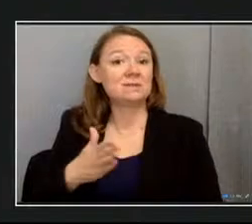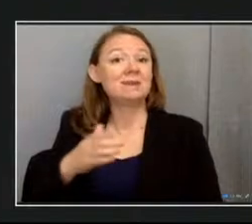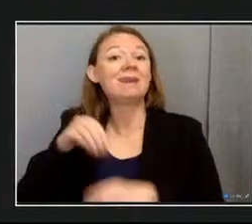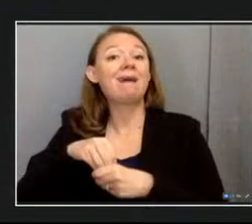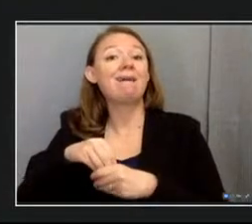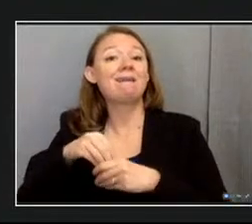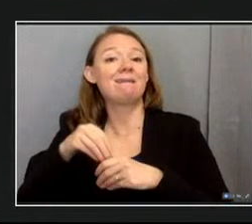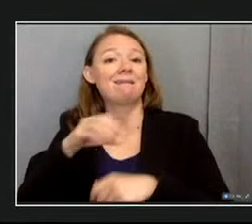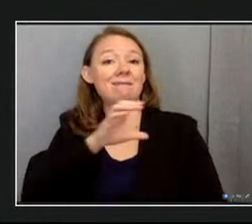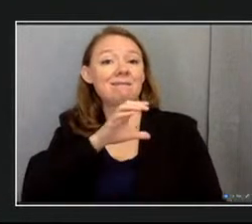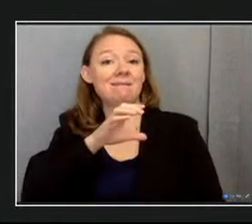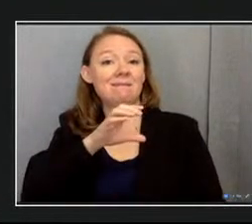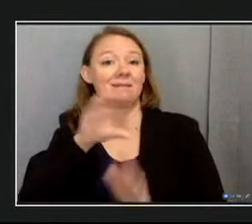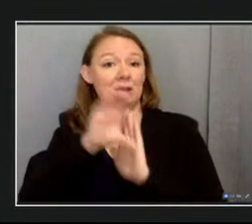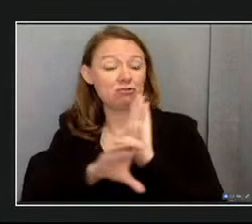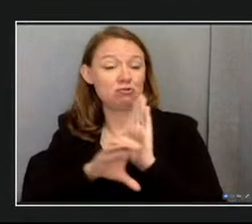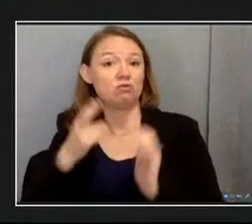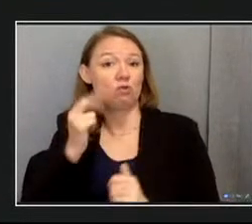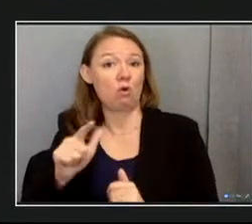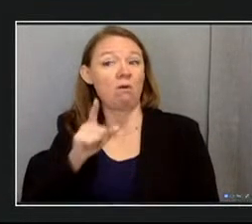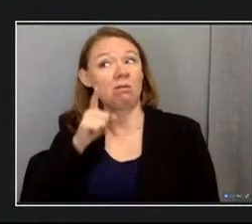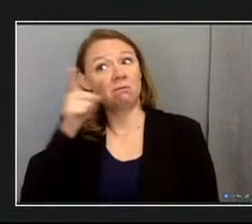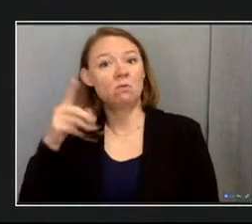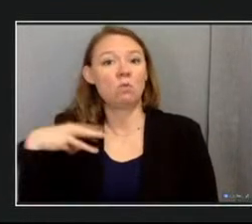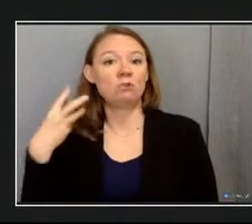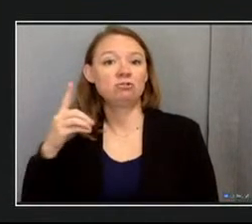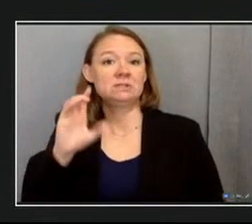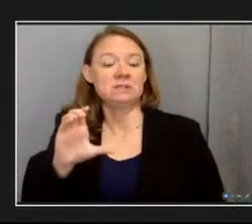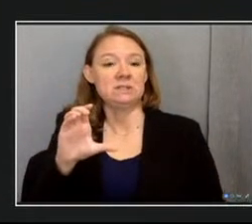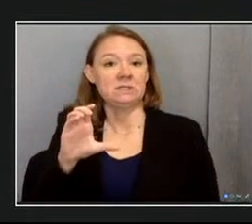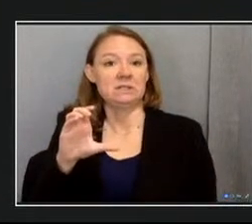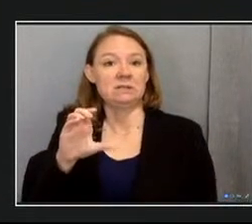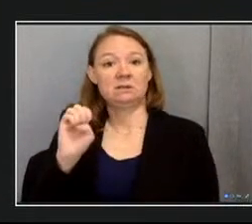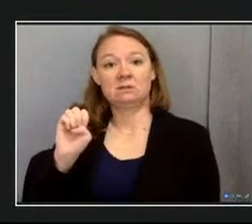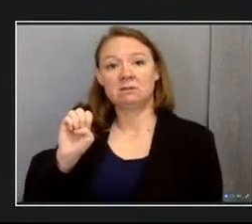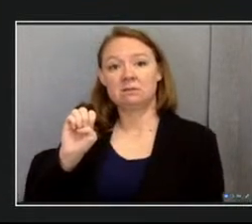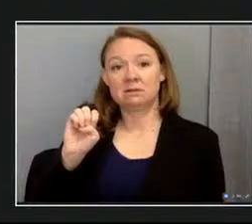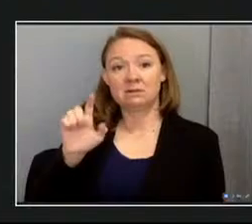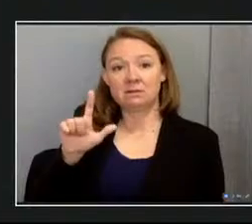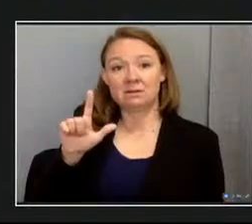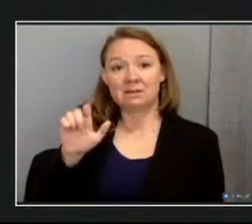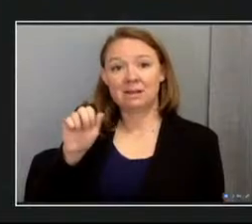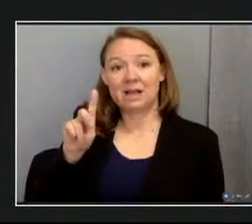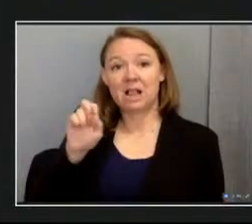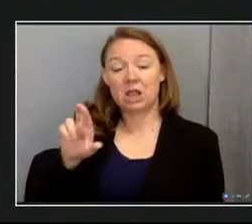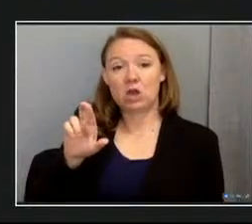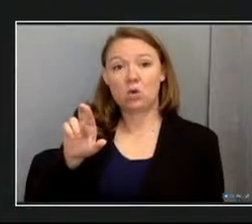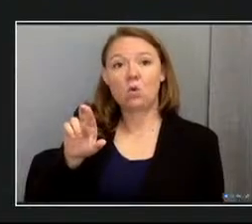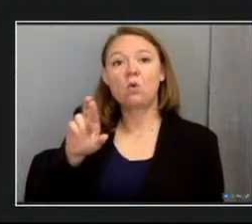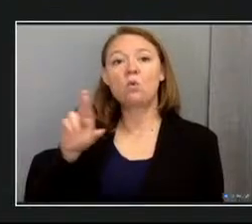first lady Eleanor Roosevelt resigned her membership to the DAR in protest.